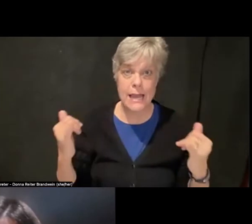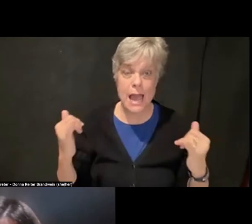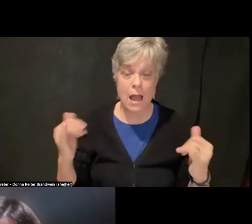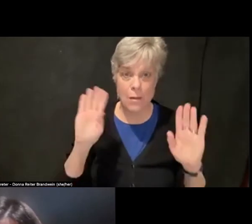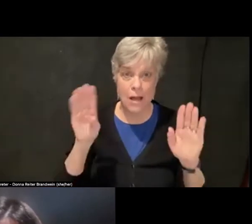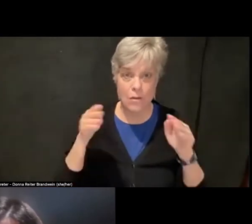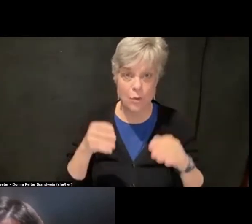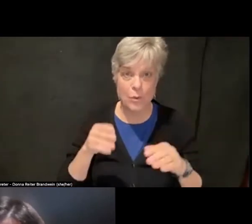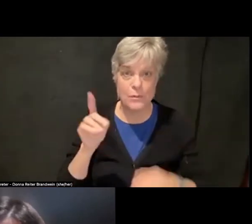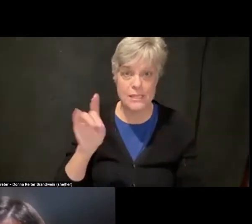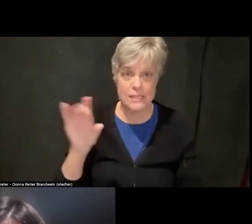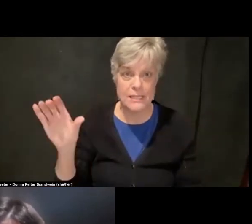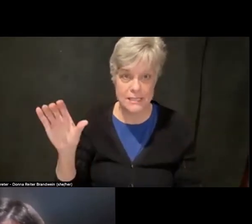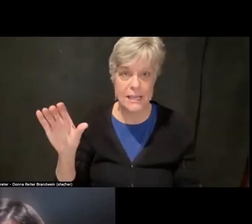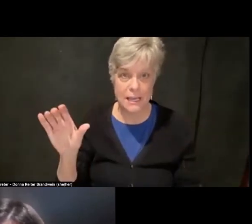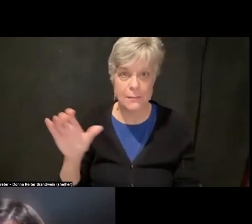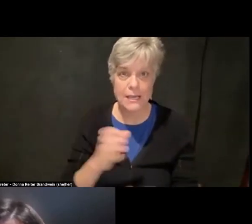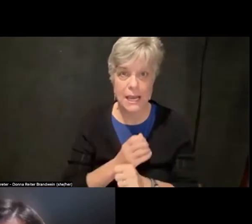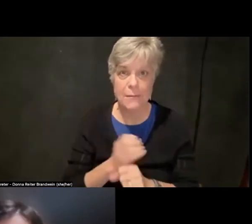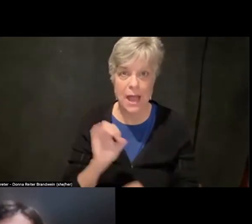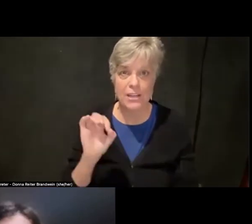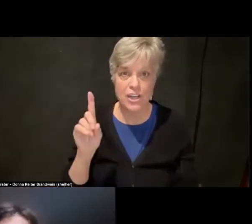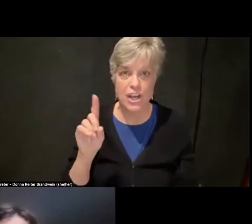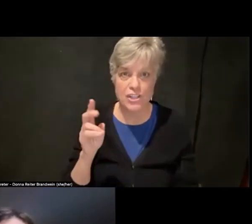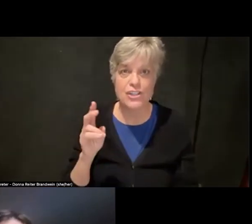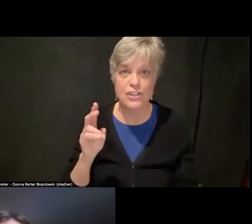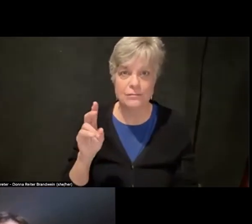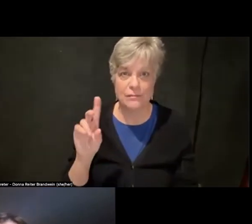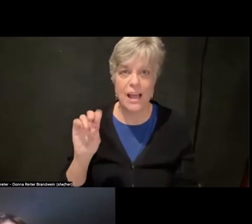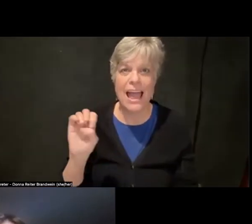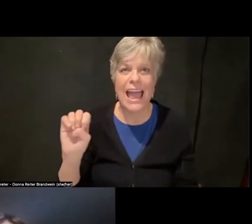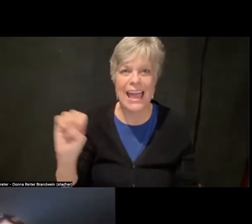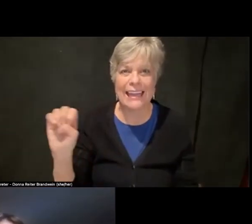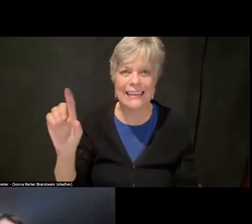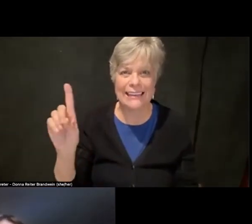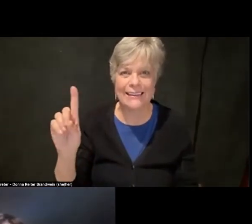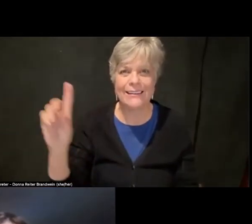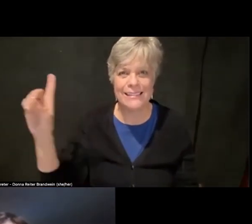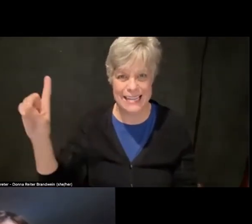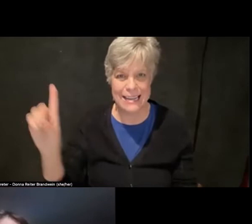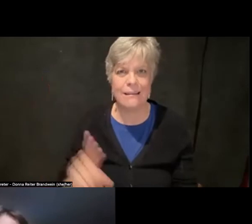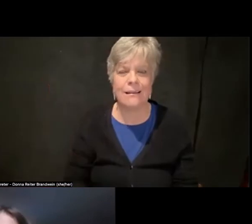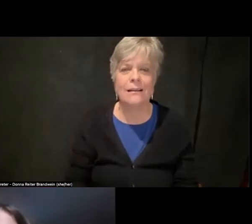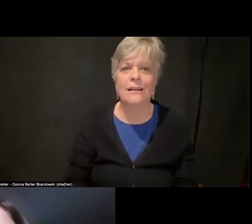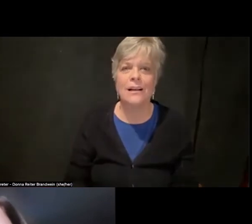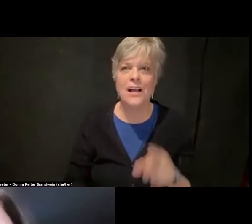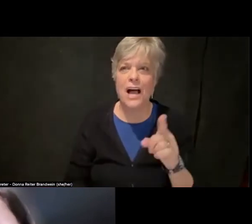and I wanna do all the things, but I can't.